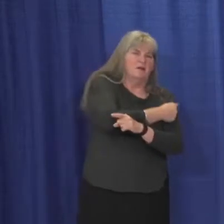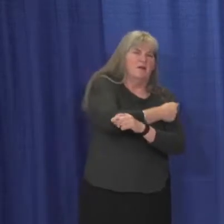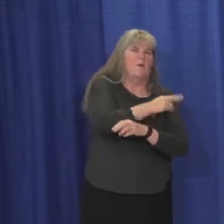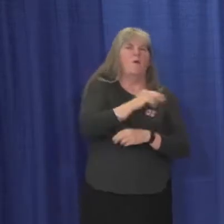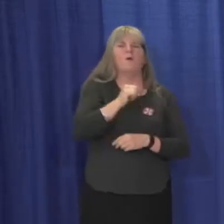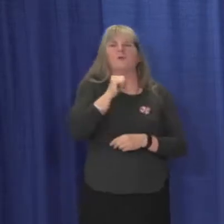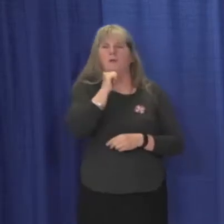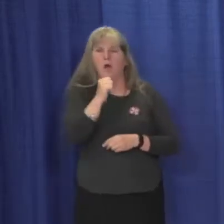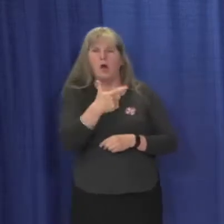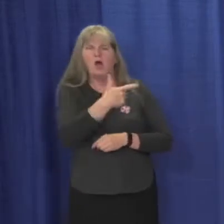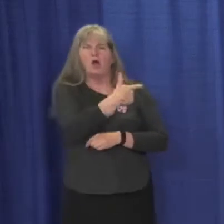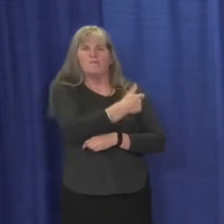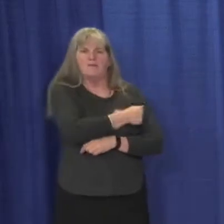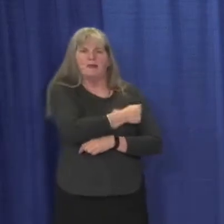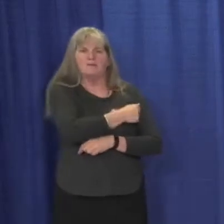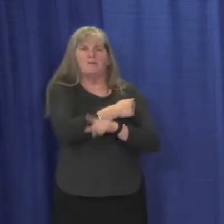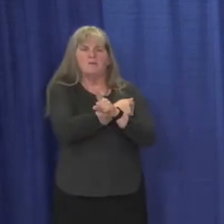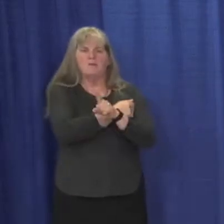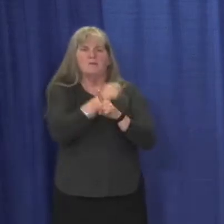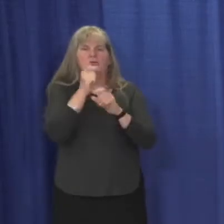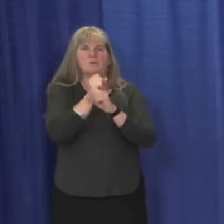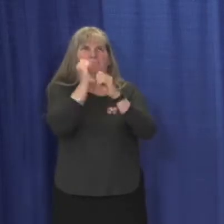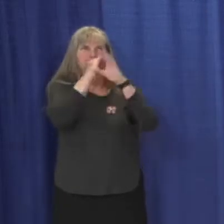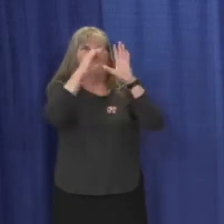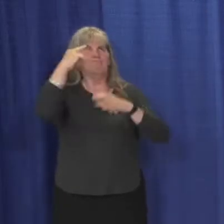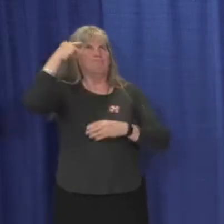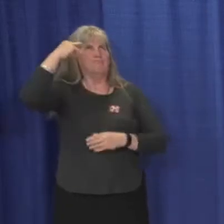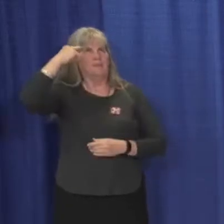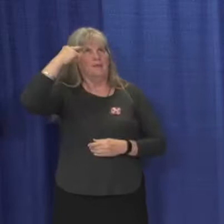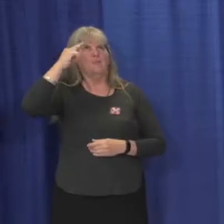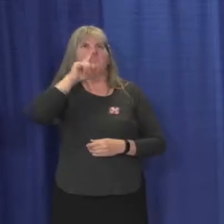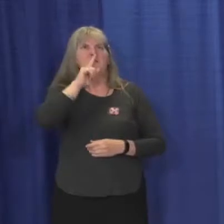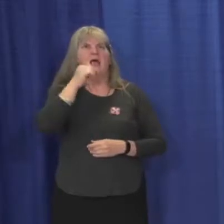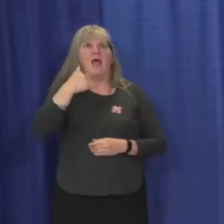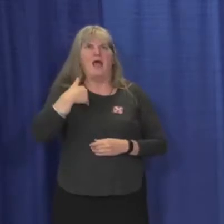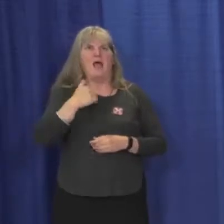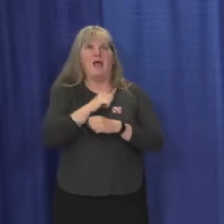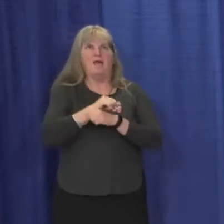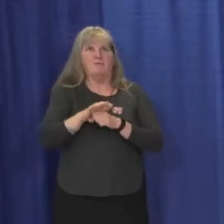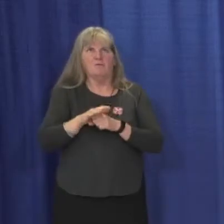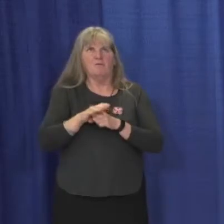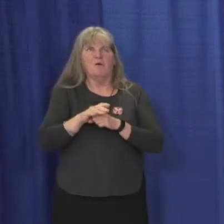unvaccinated you need to assume you have the virus or the people